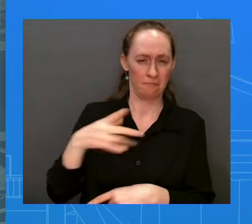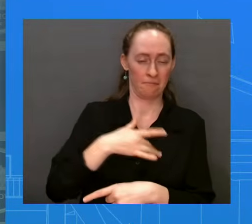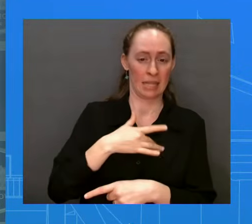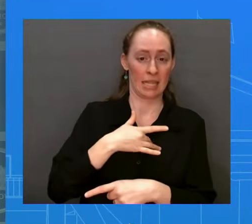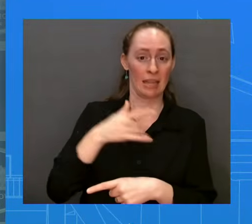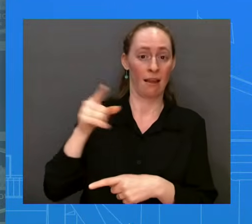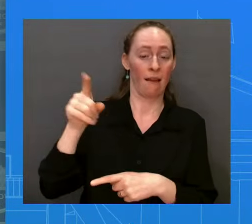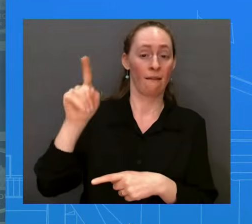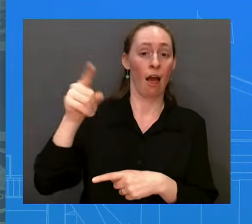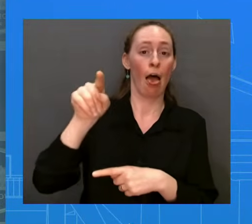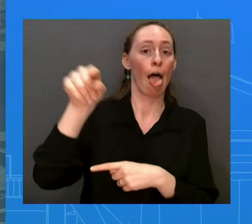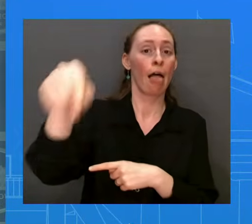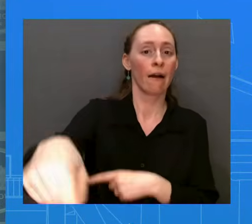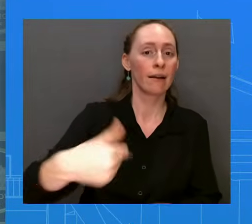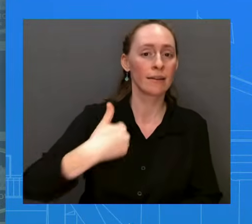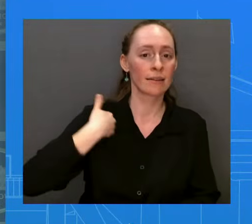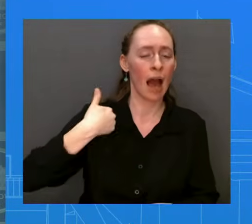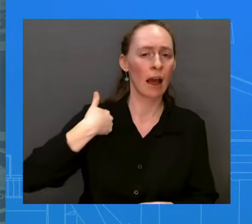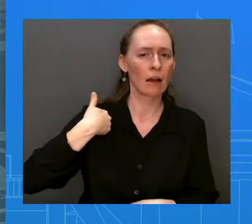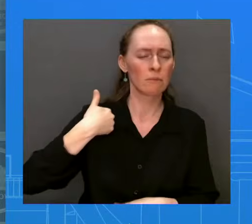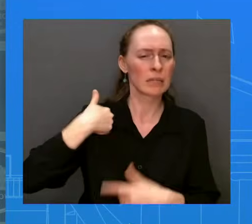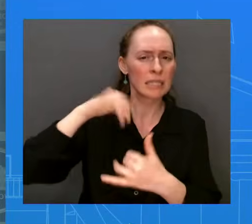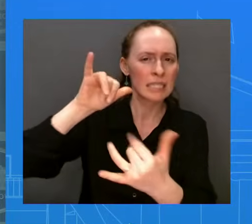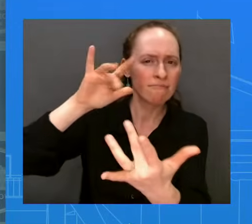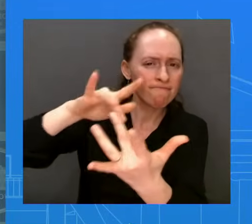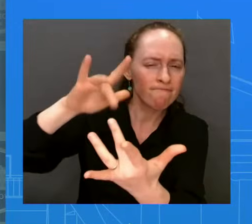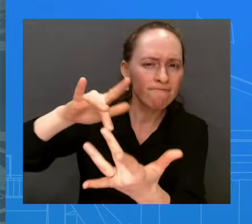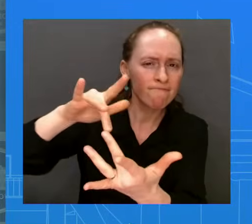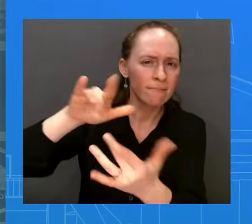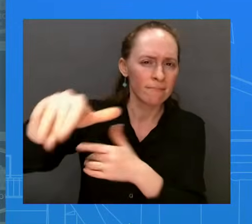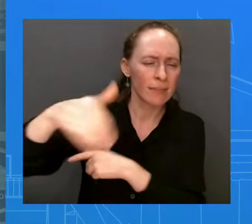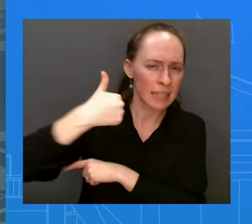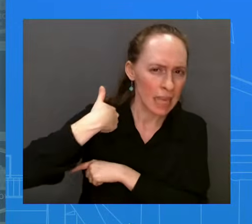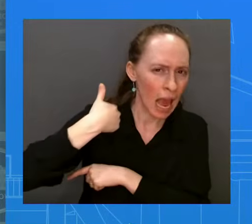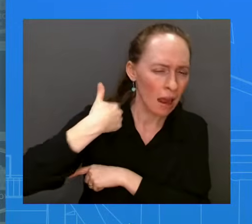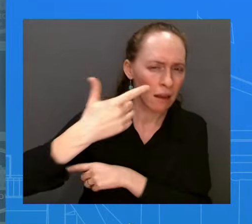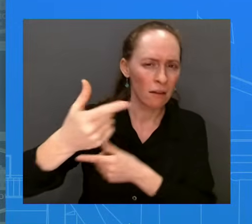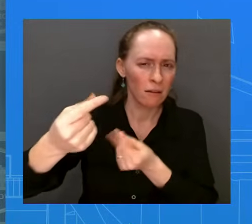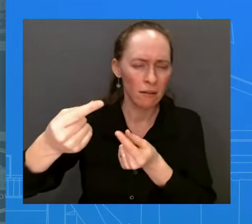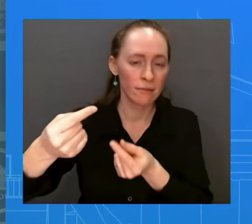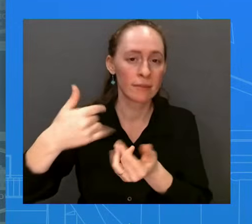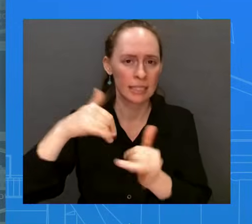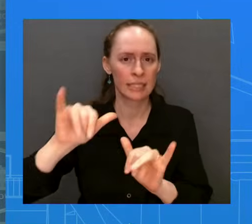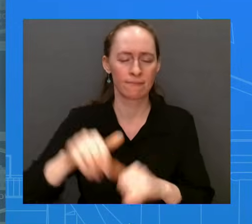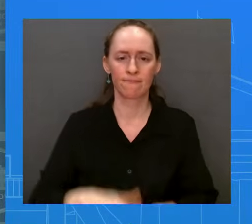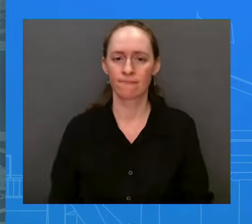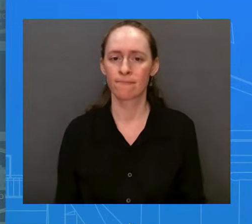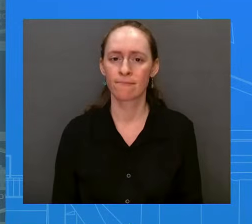And they are, rightly because of where we think it splashed down -- I mean, they're sort of the -- in concert with the U.S. Coast Guard,